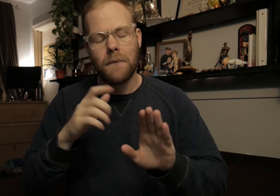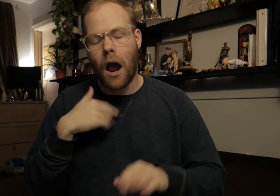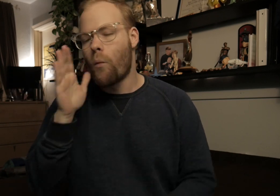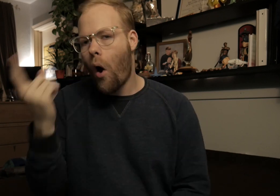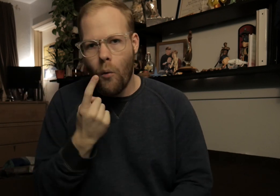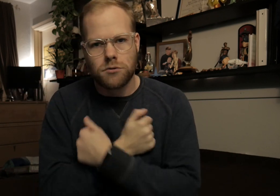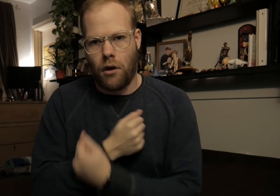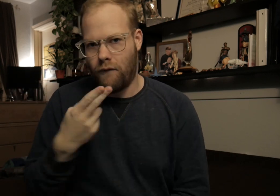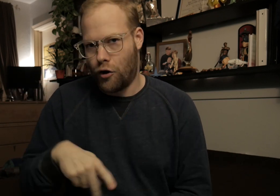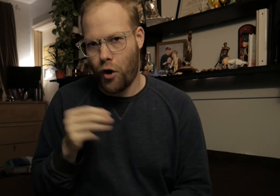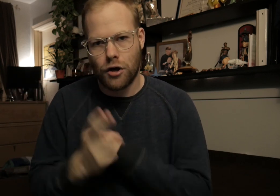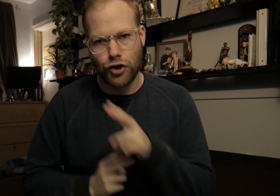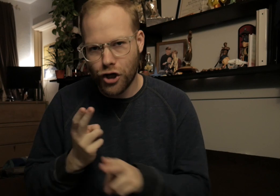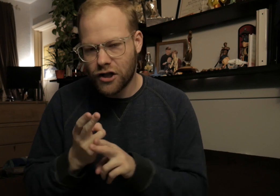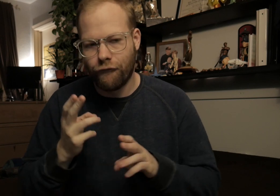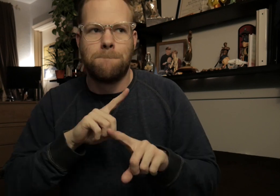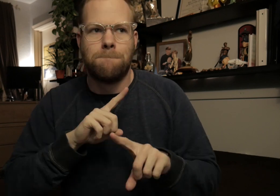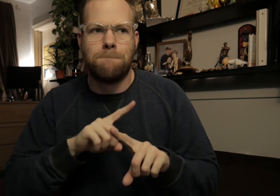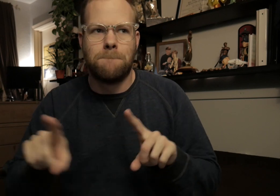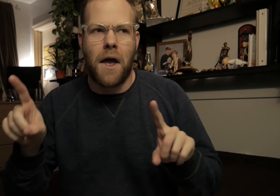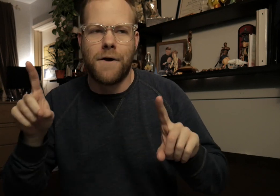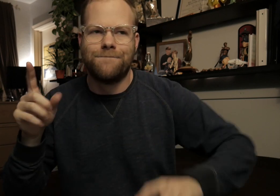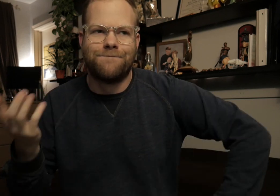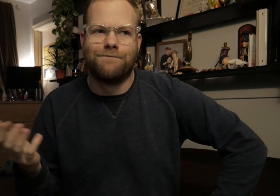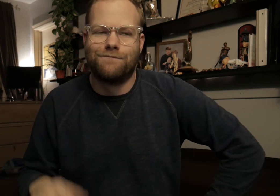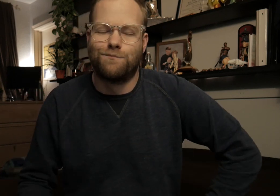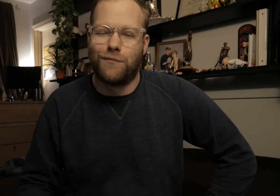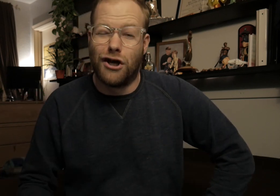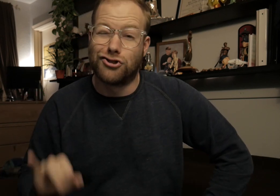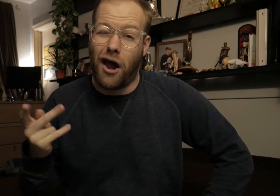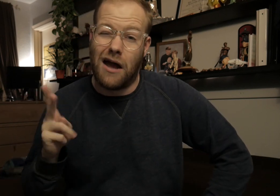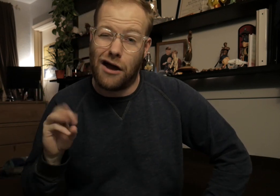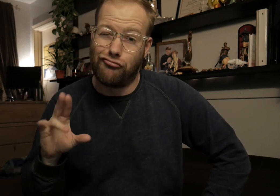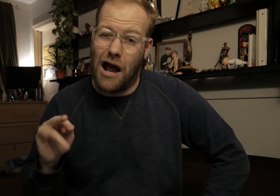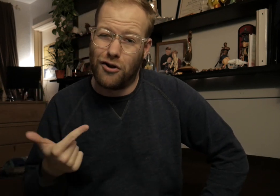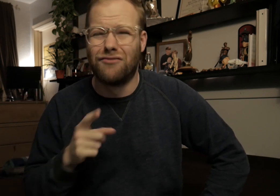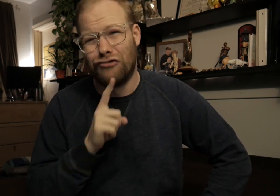I will always love Harry Potter and the universe. But... JK Rowling, really?